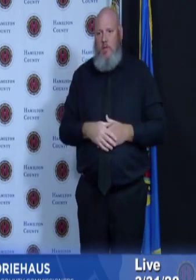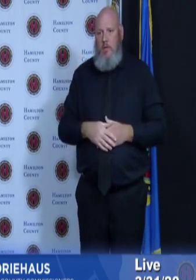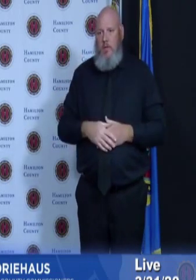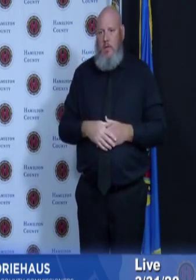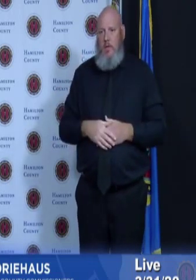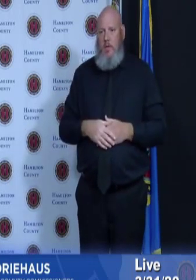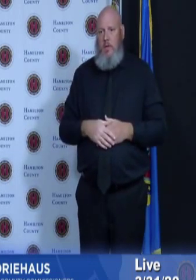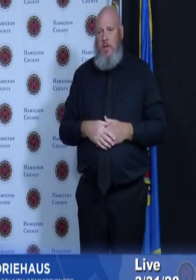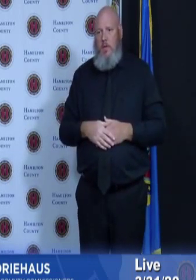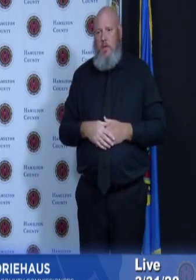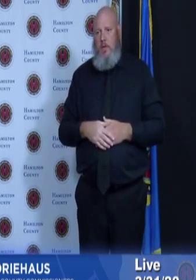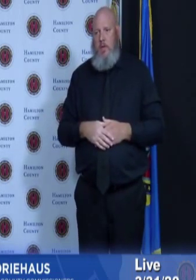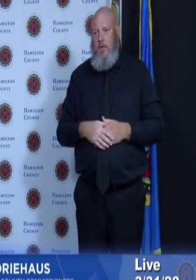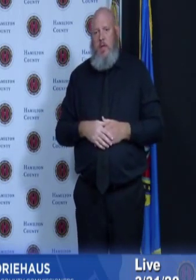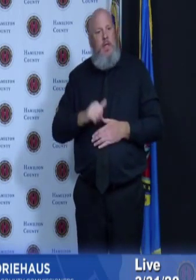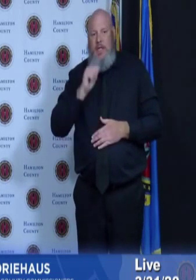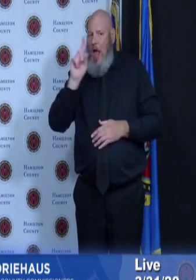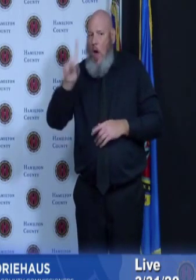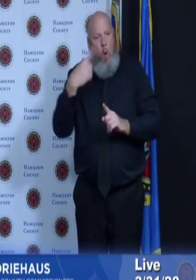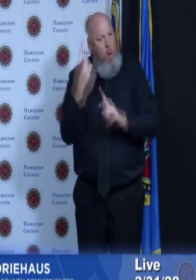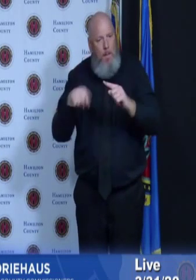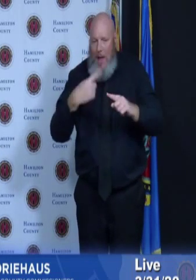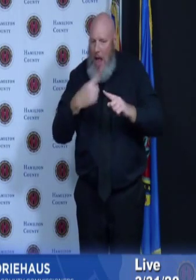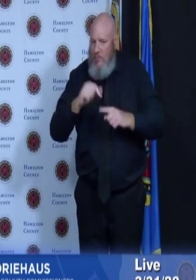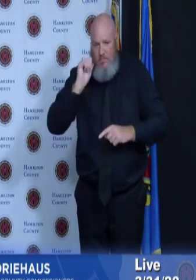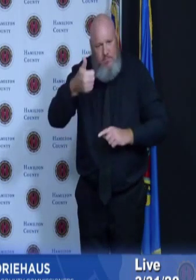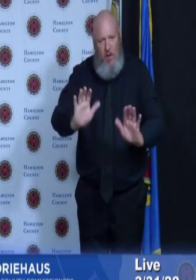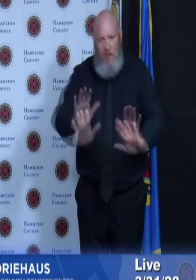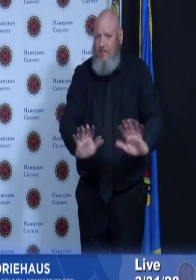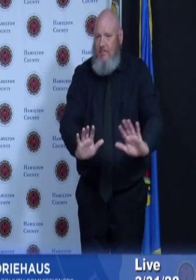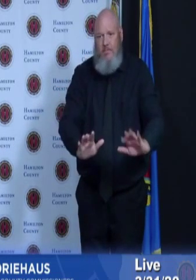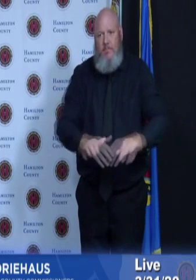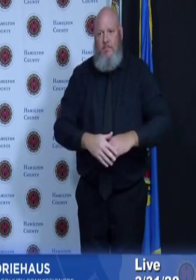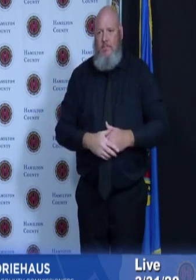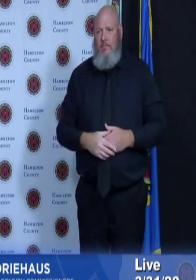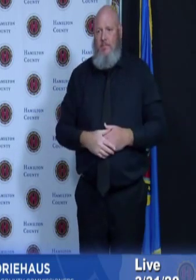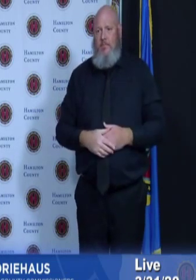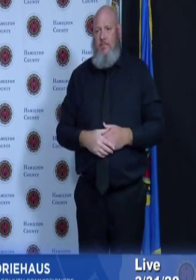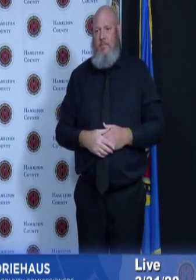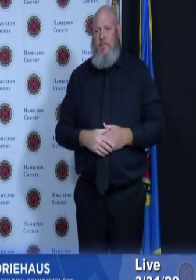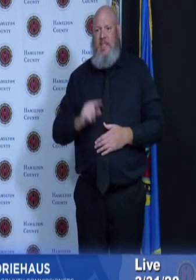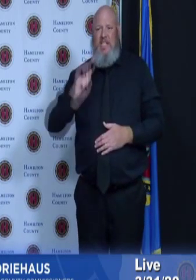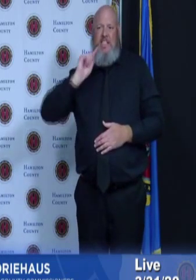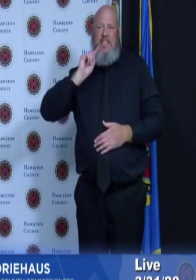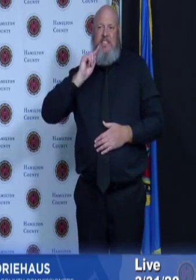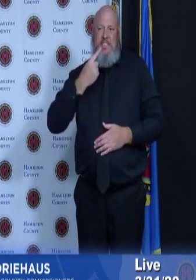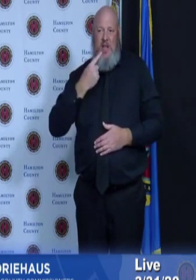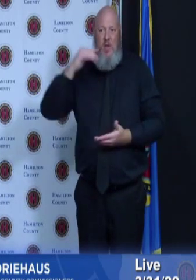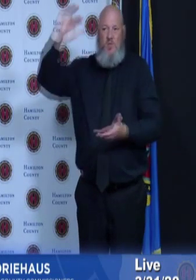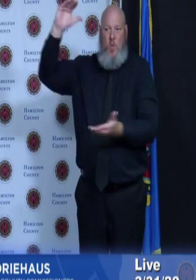a situation where we've got significant reduction in revenue and how do we